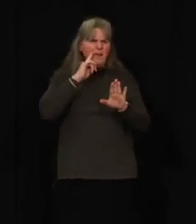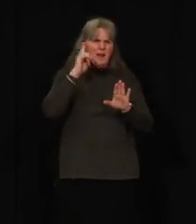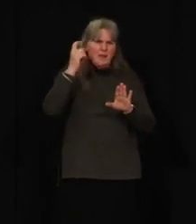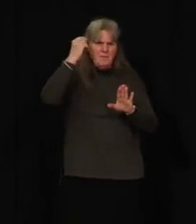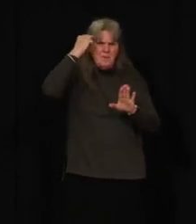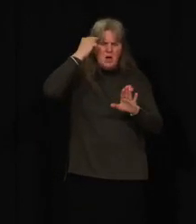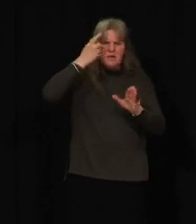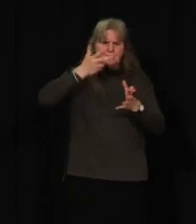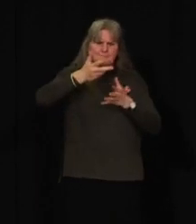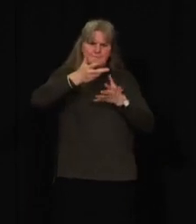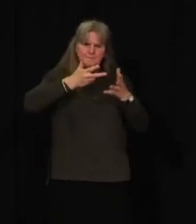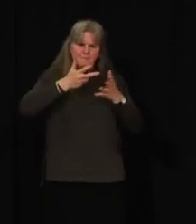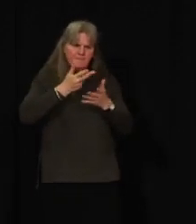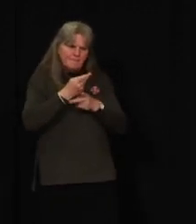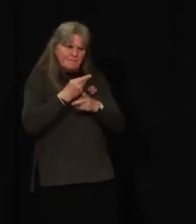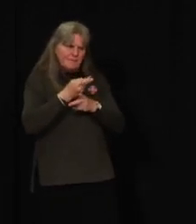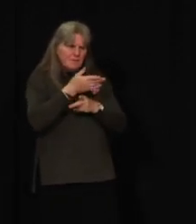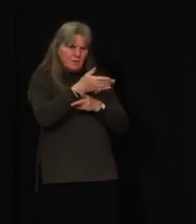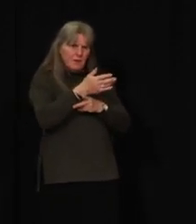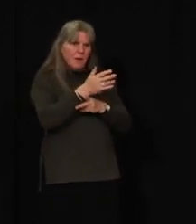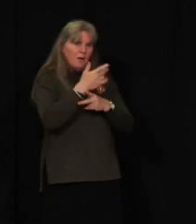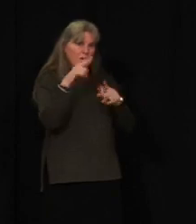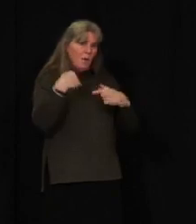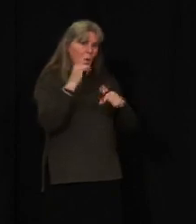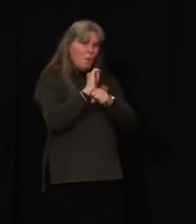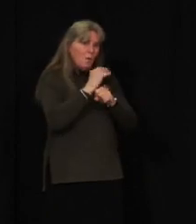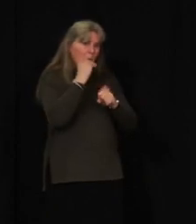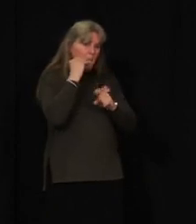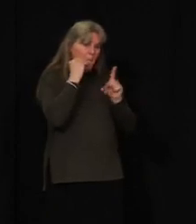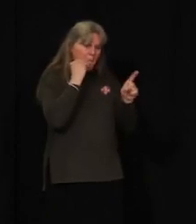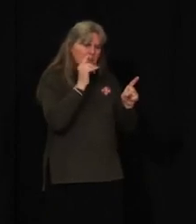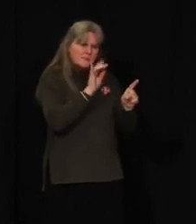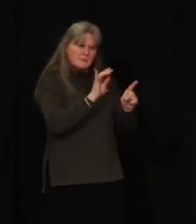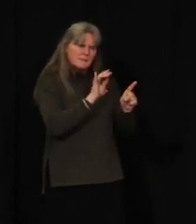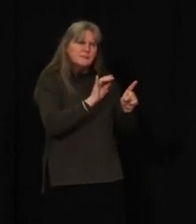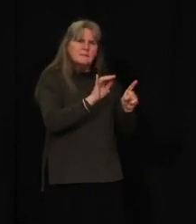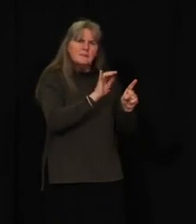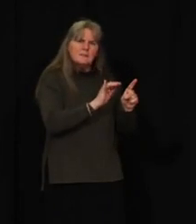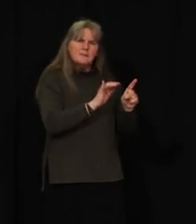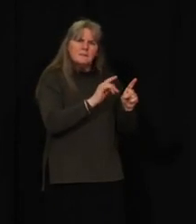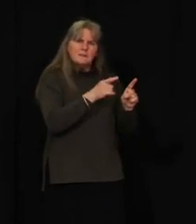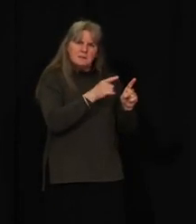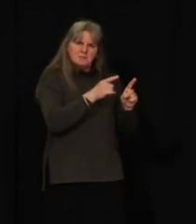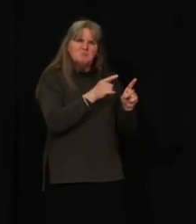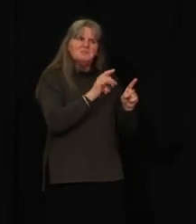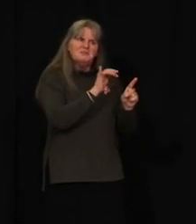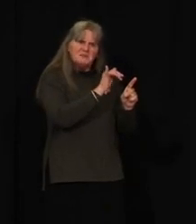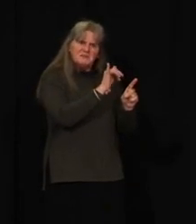out ways for employees to be working at home and that is